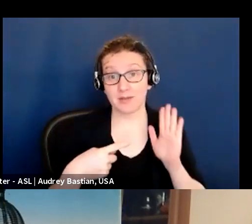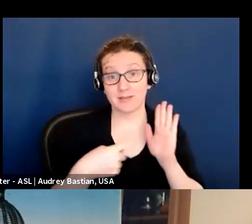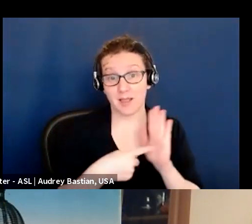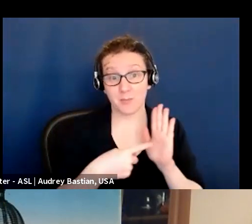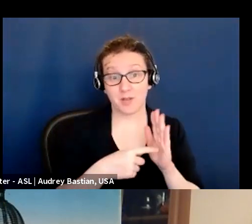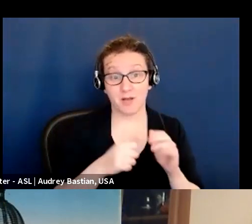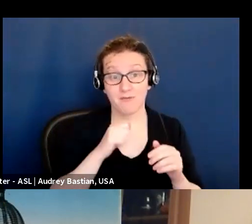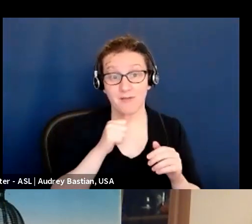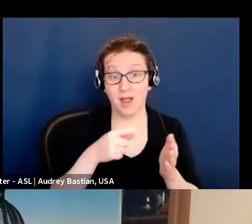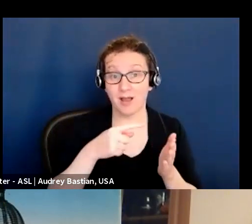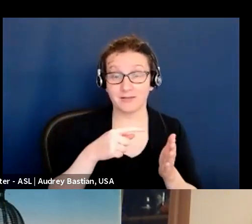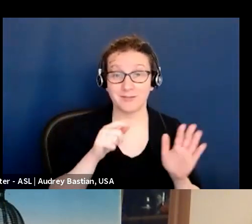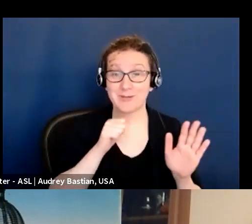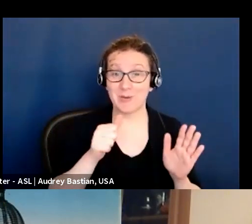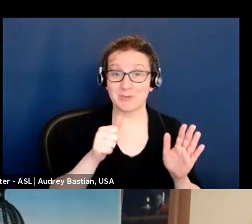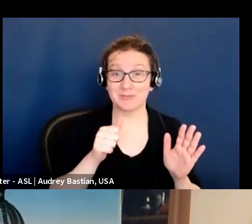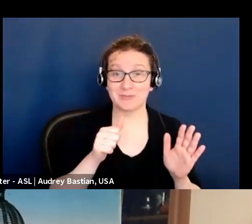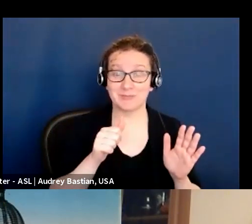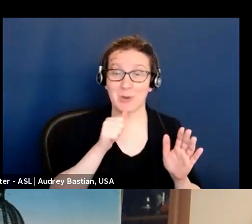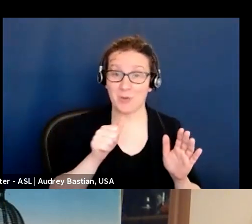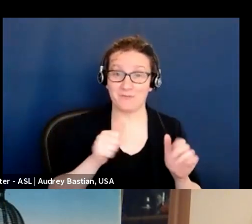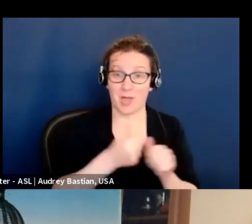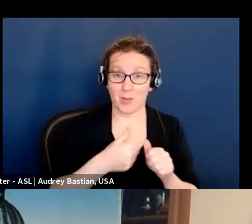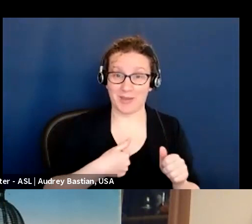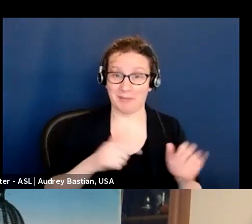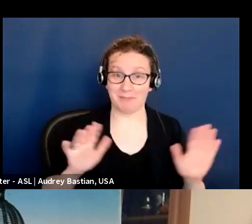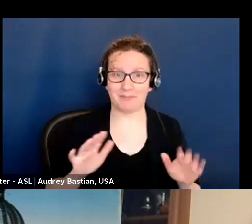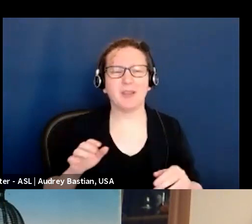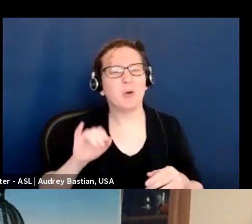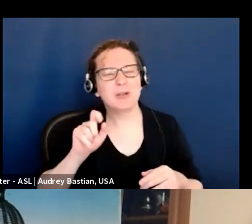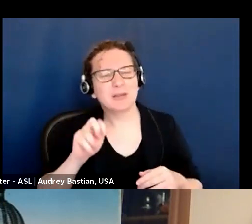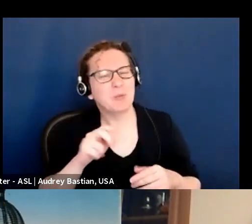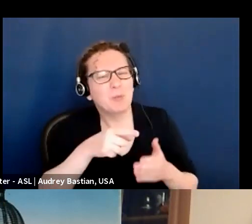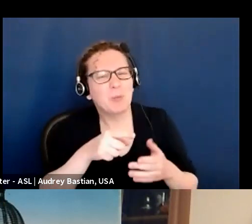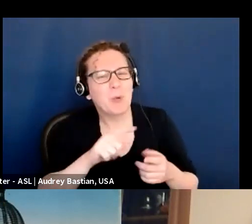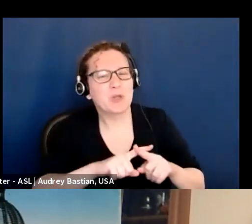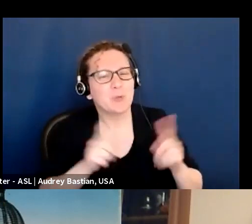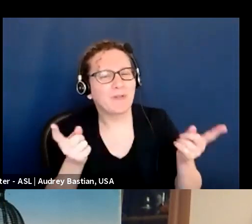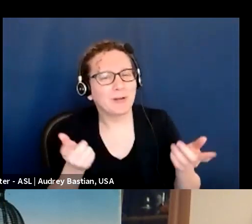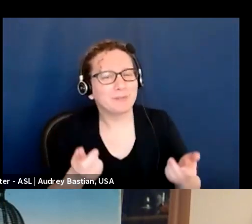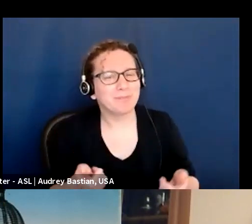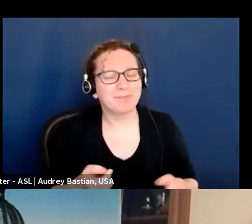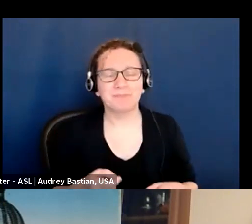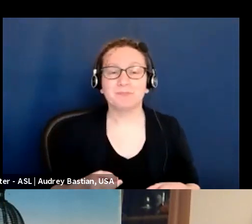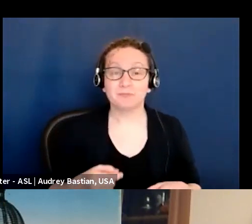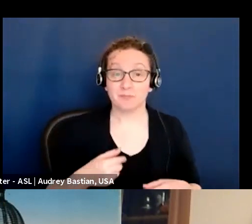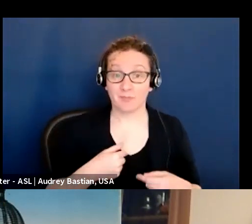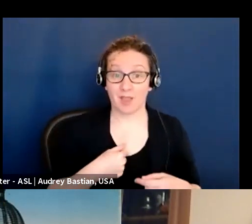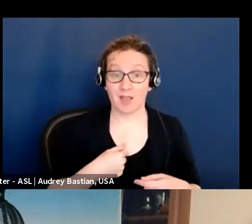what to do – what not to do, sorry. >> JUSTIN HARFORD: Sorry, what would you have done different? >> MICHELLE SHE: I did not pretty much tell